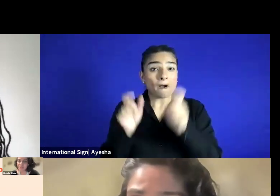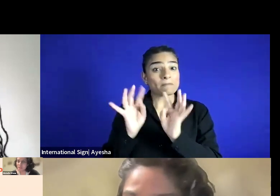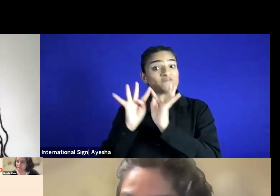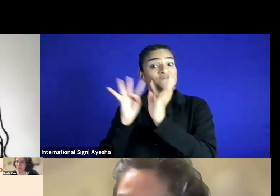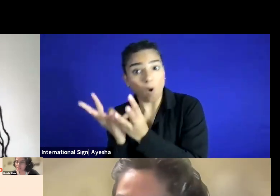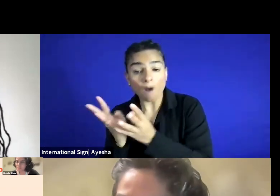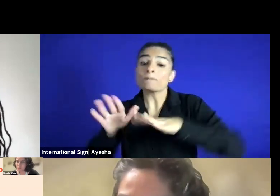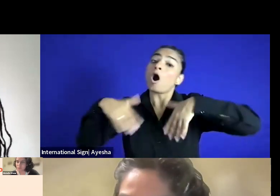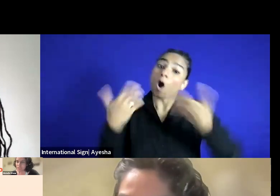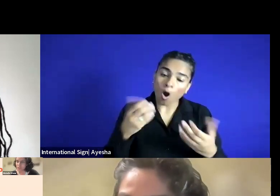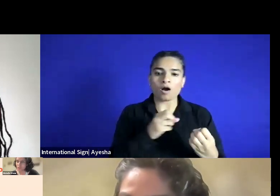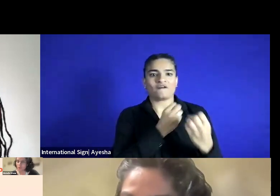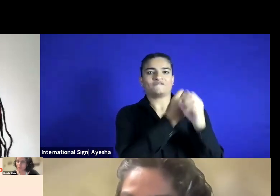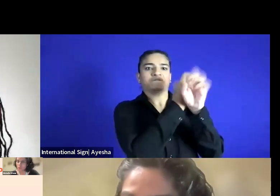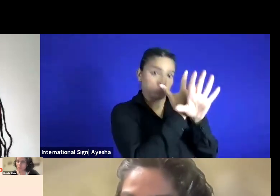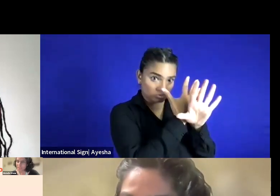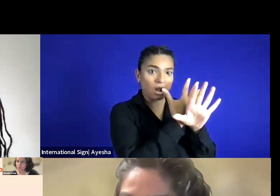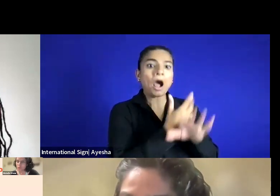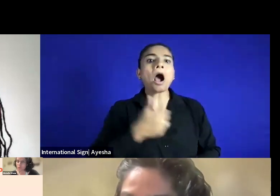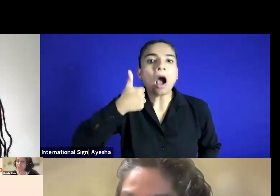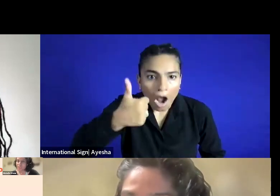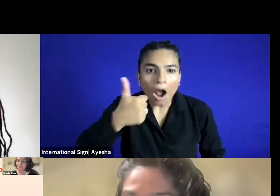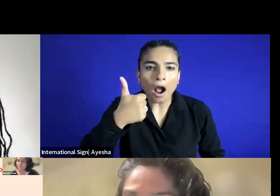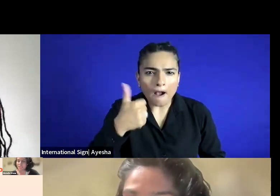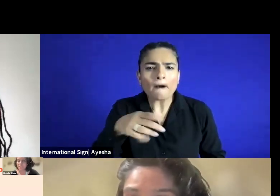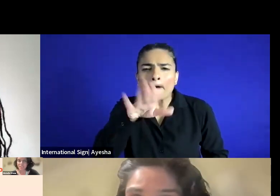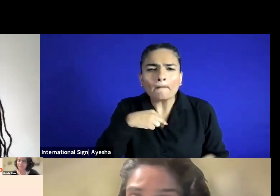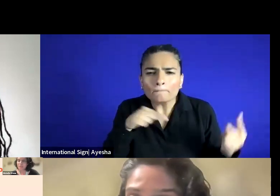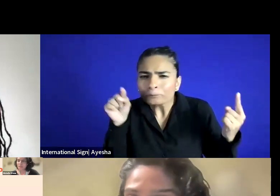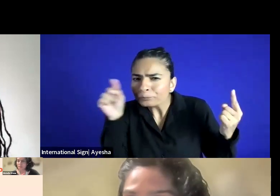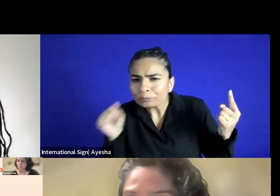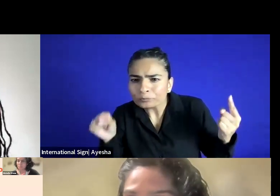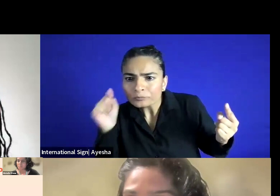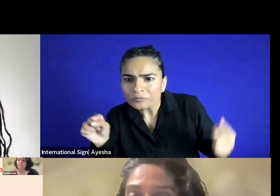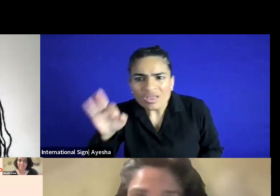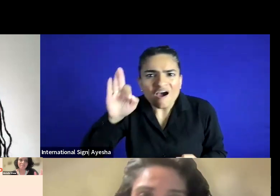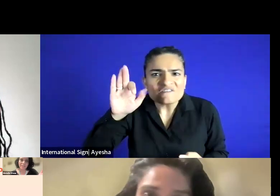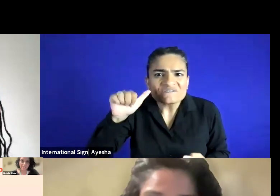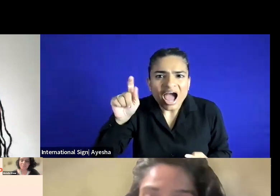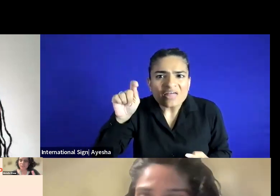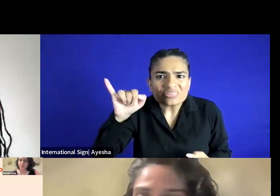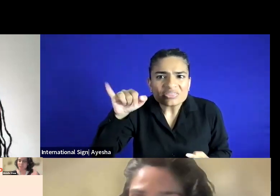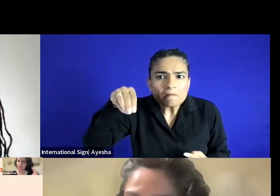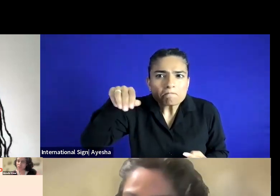in, some of you said the QR code led you to the mic. That cannot be as well.